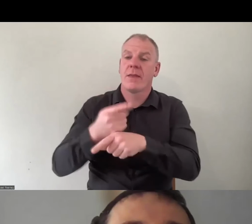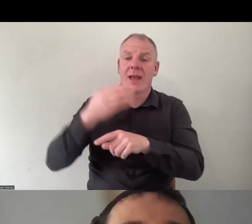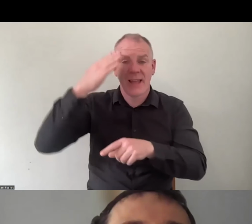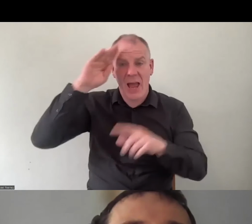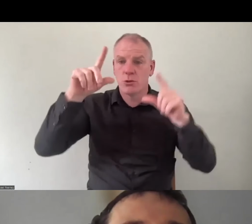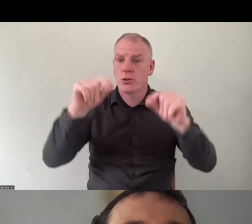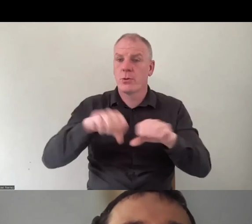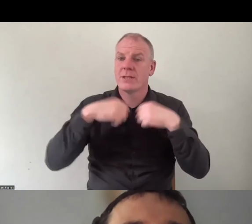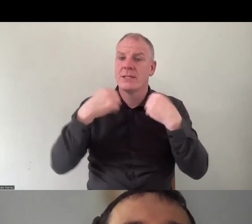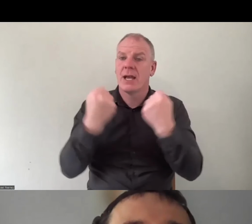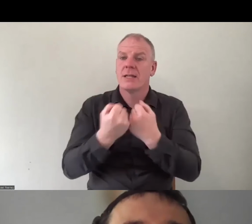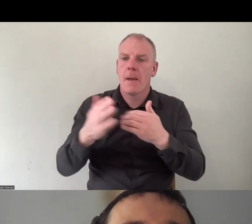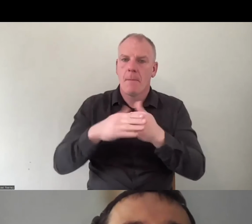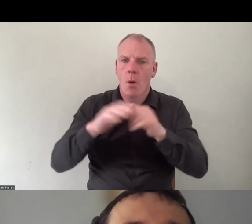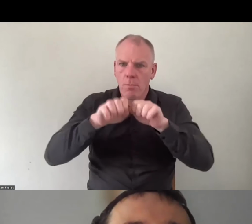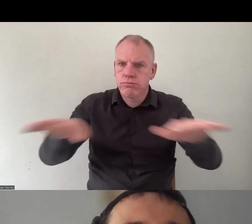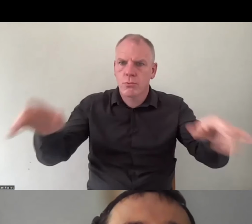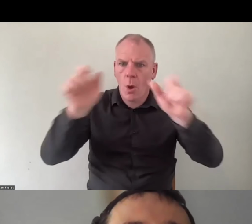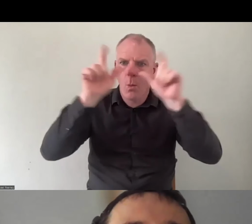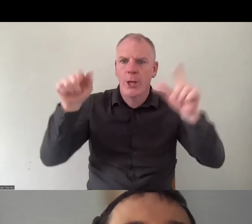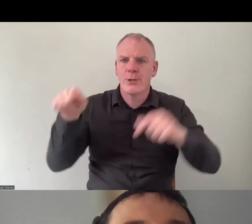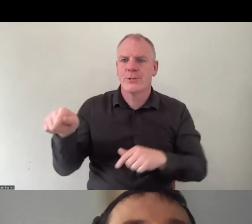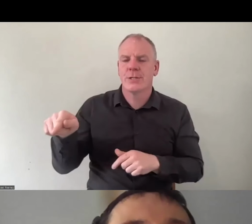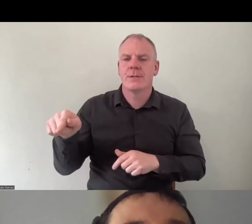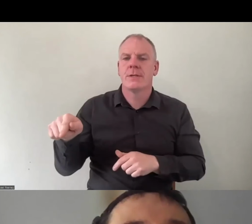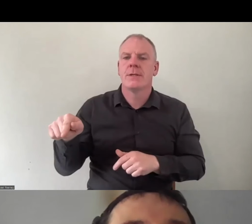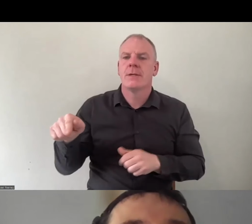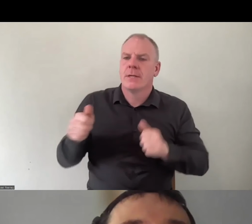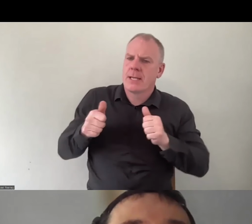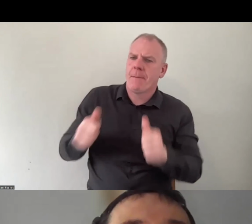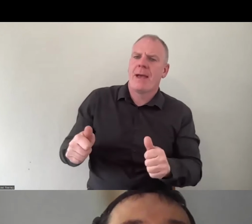to build awareness and capacity in the areas of web accessibility.